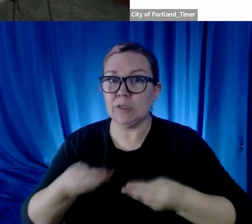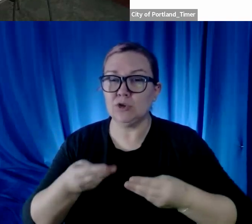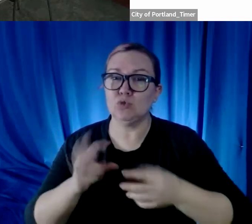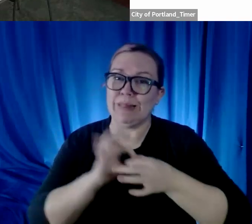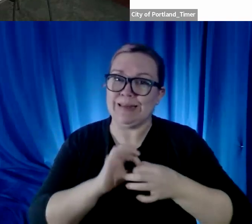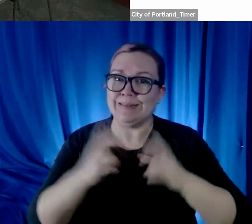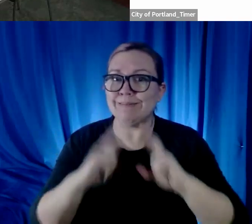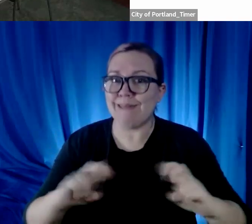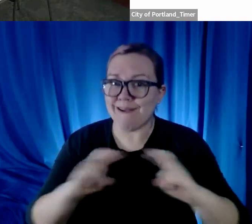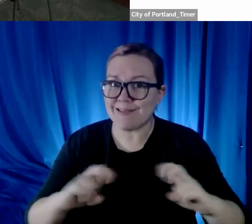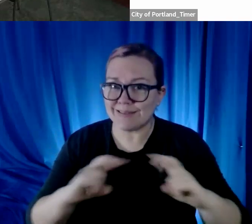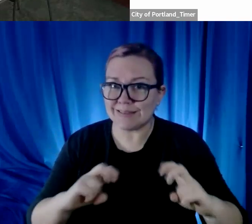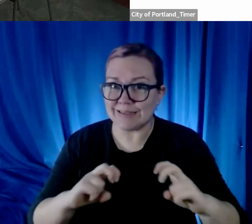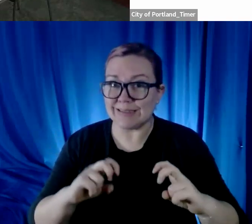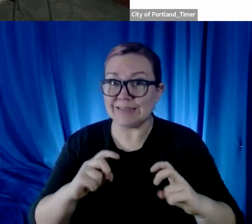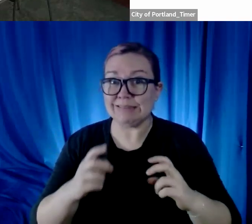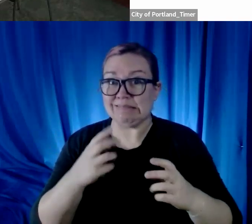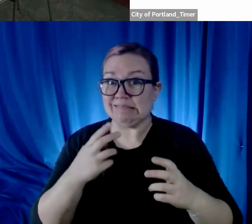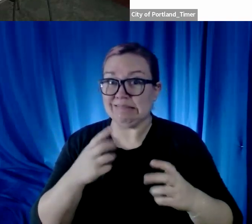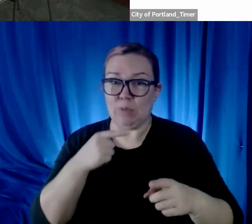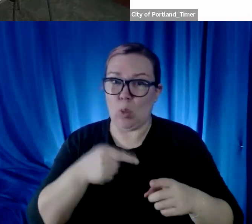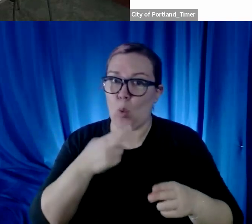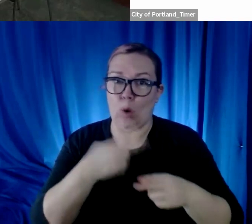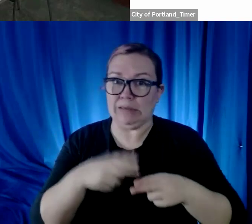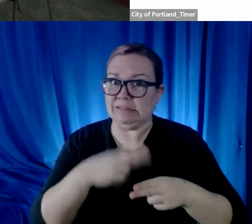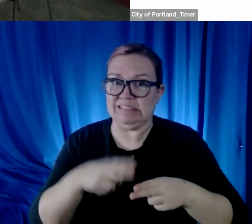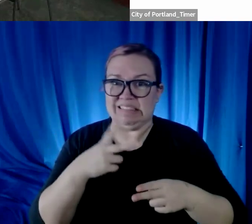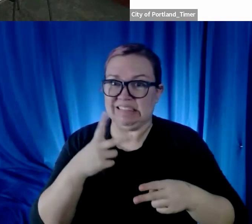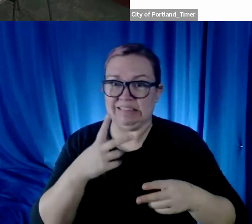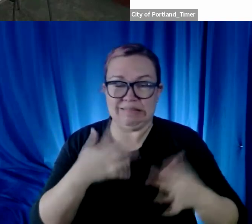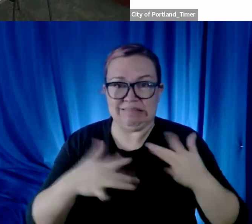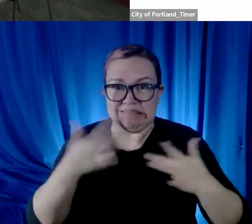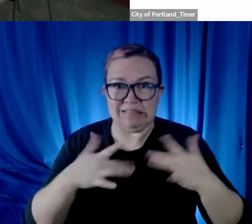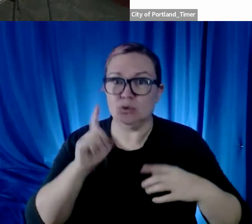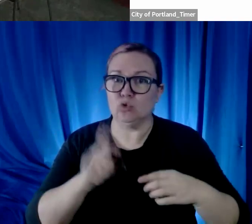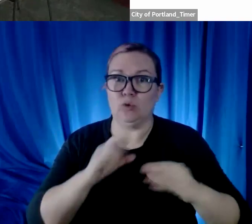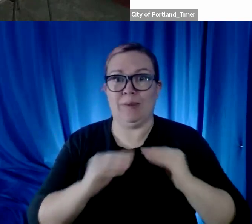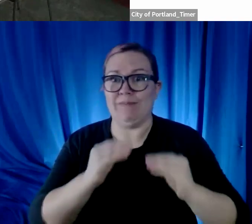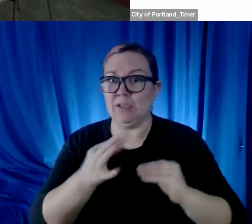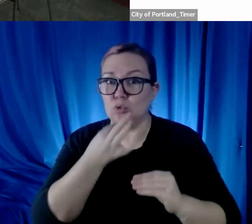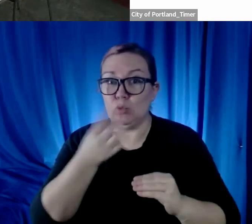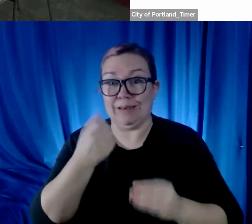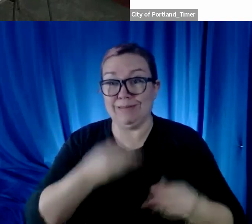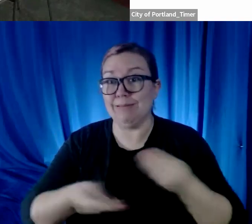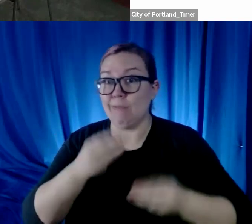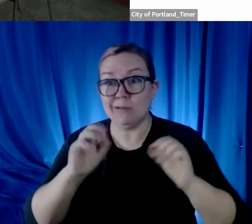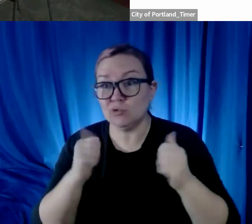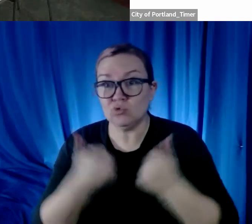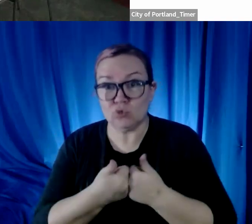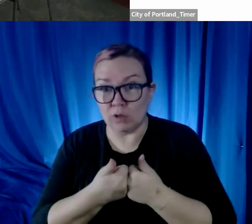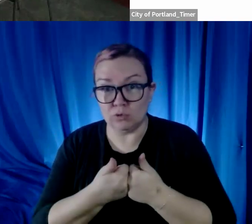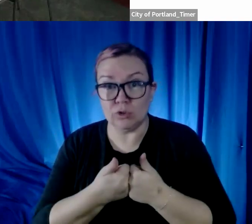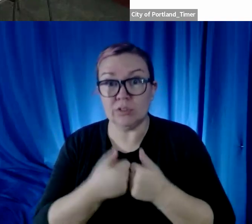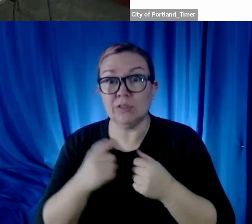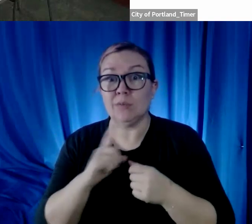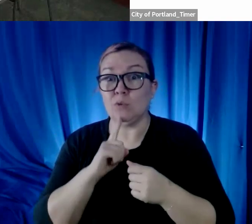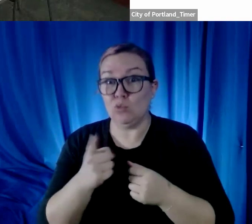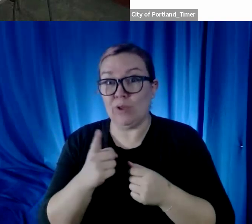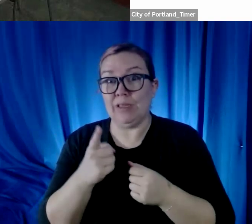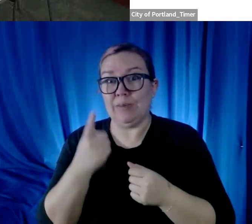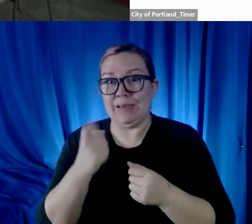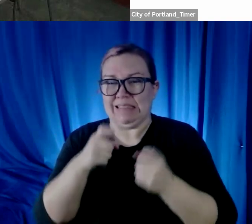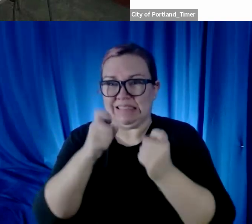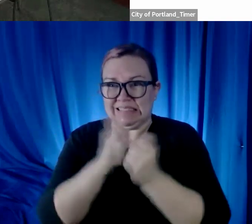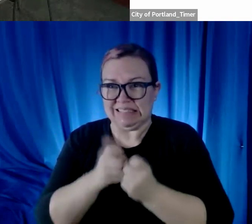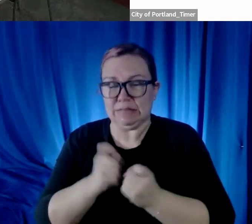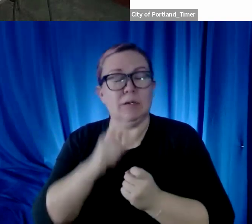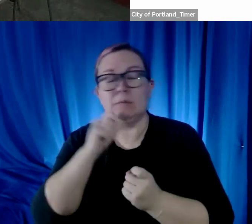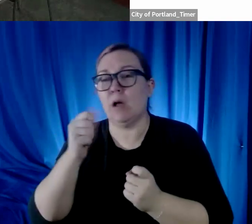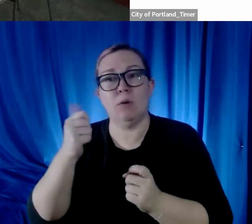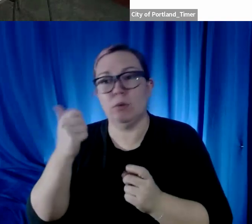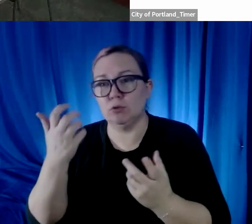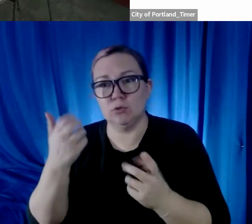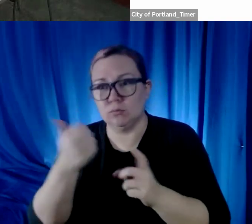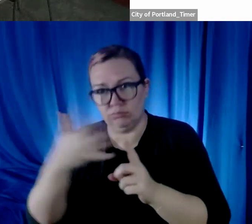These shortcomings should obviously be remedied soon given the city's budget challenges. But since they're really nitty gritty I'm not going to bore you with them.